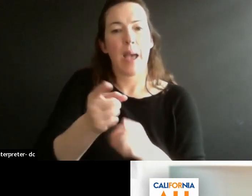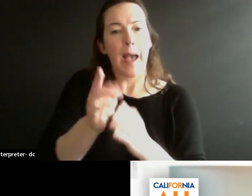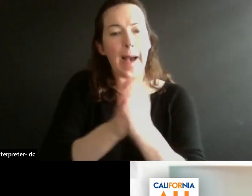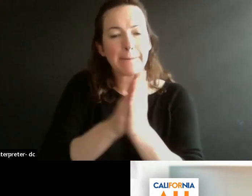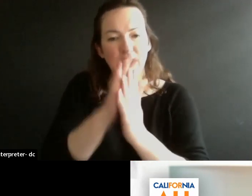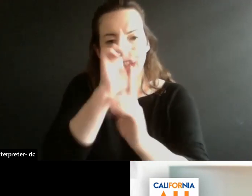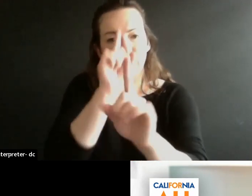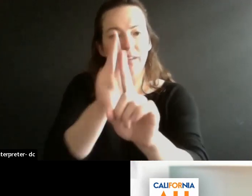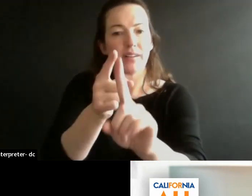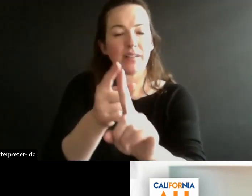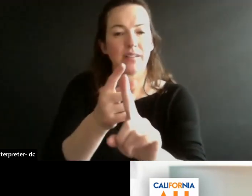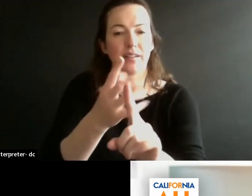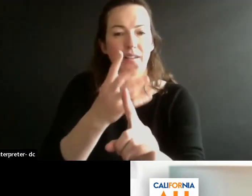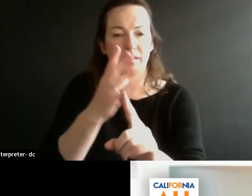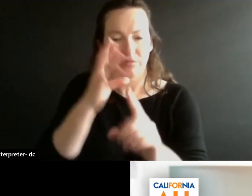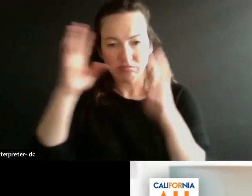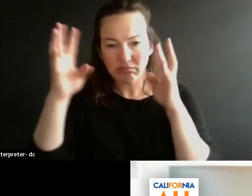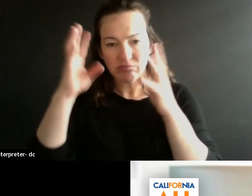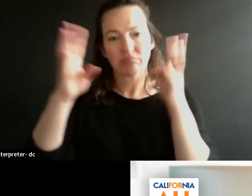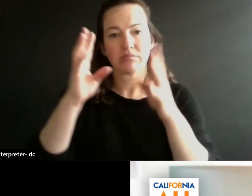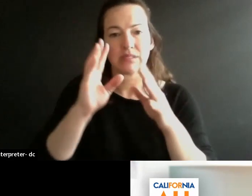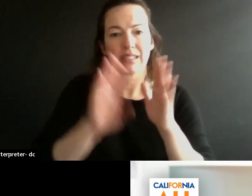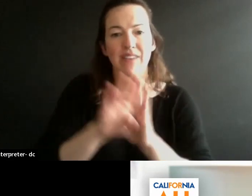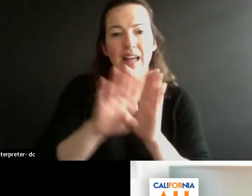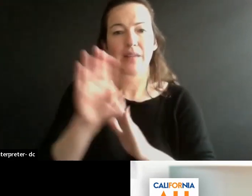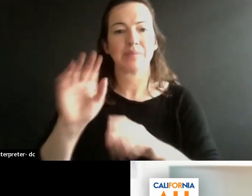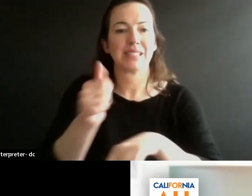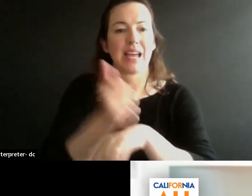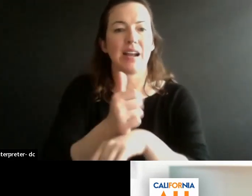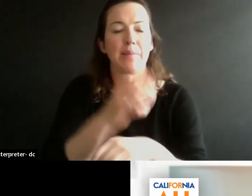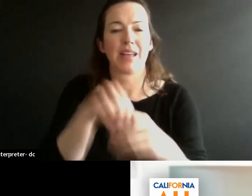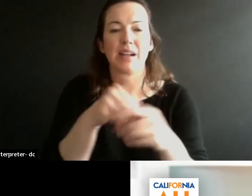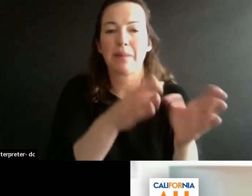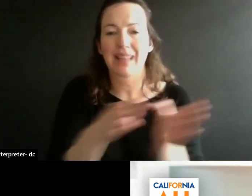informed and developed and, you know, outlined in the digital equity plan and funded by digital